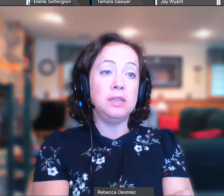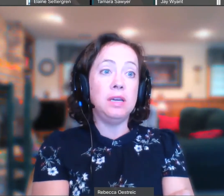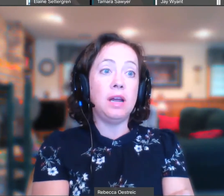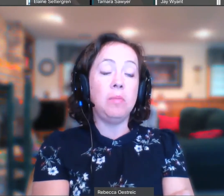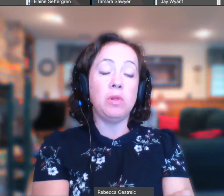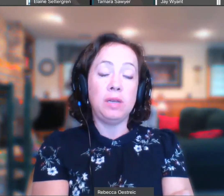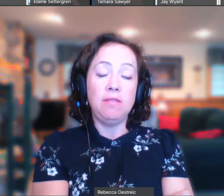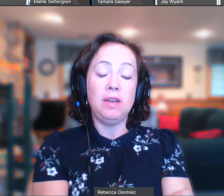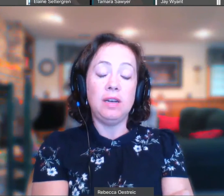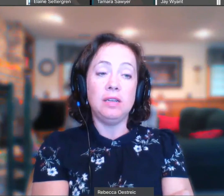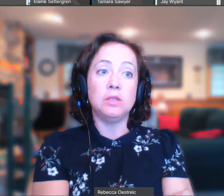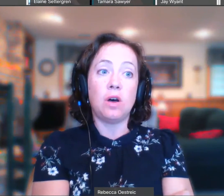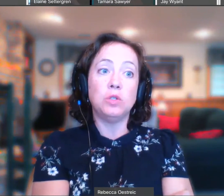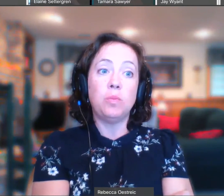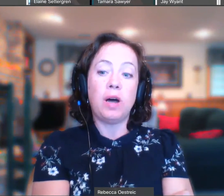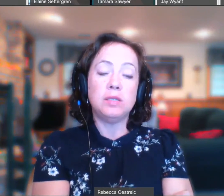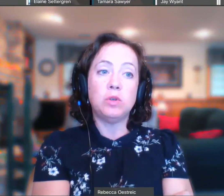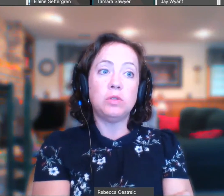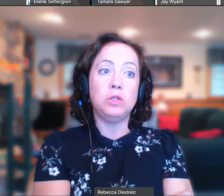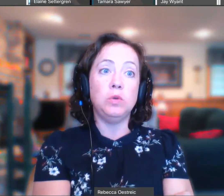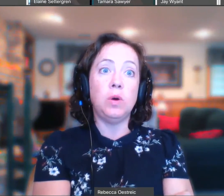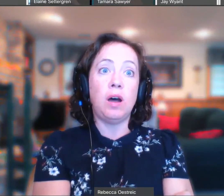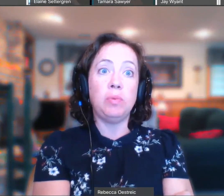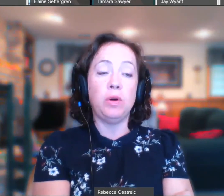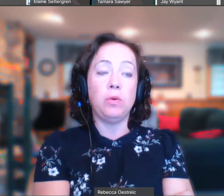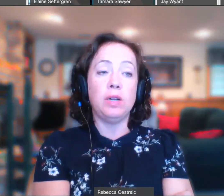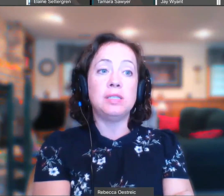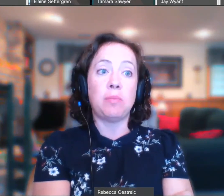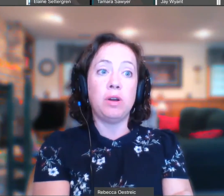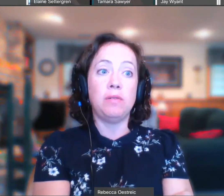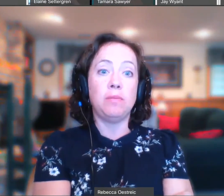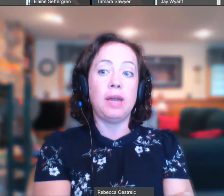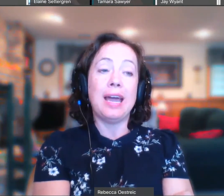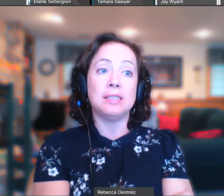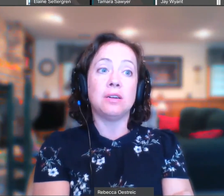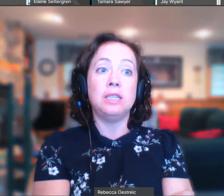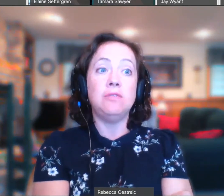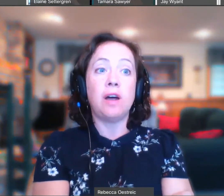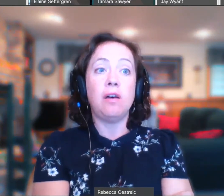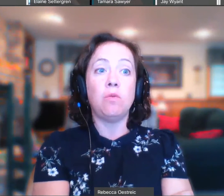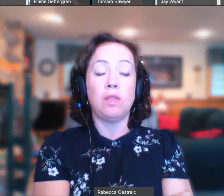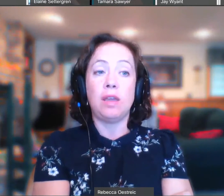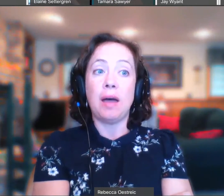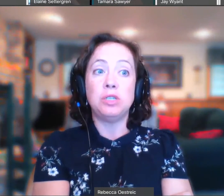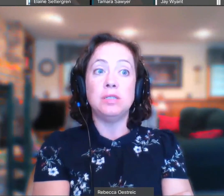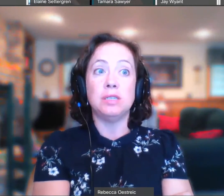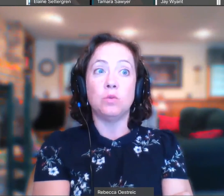And then I believe it is also possible to upload a separate like SRT file with captions as